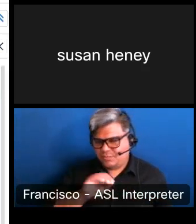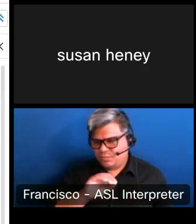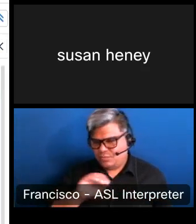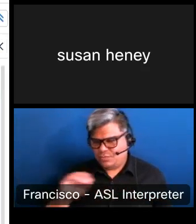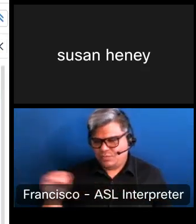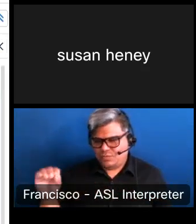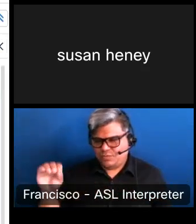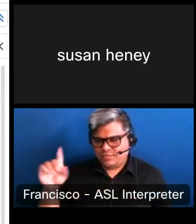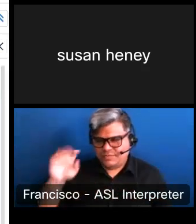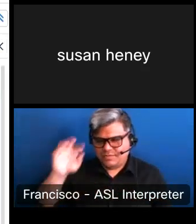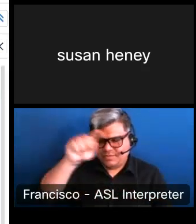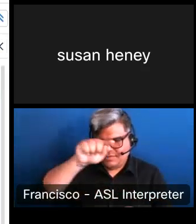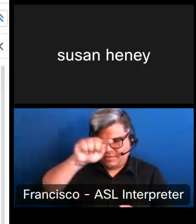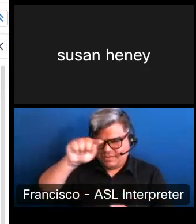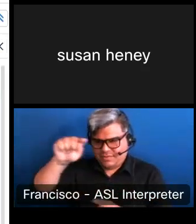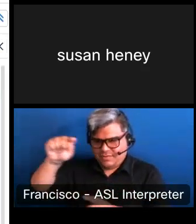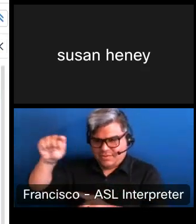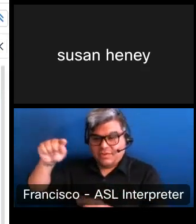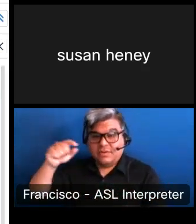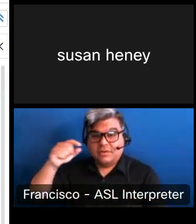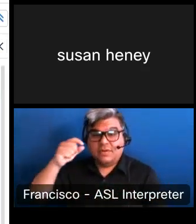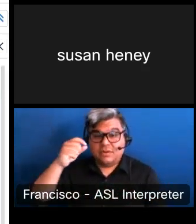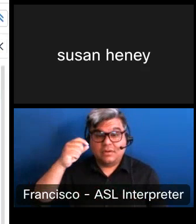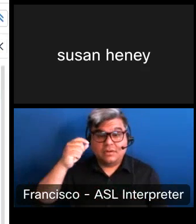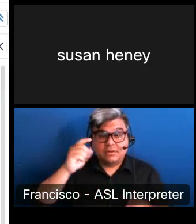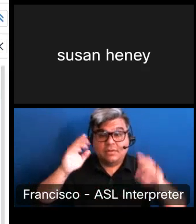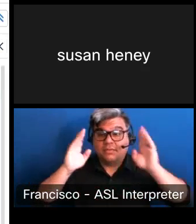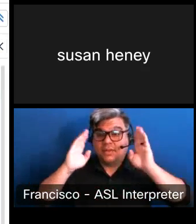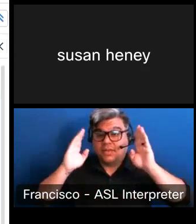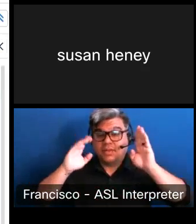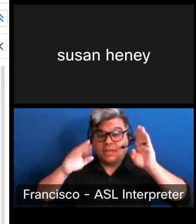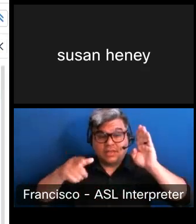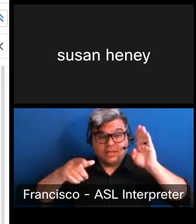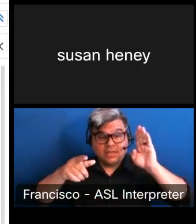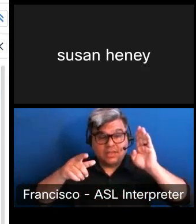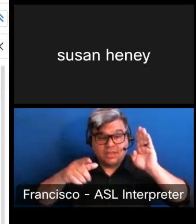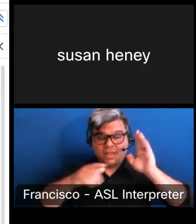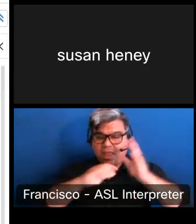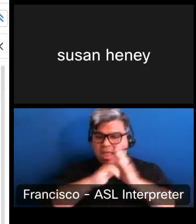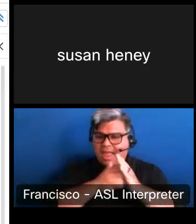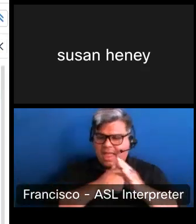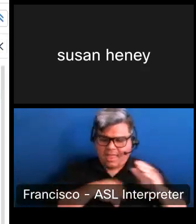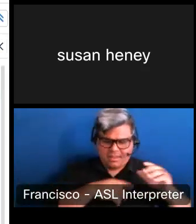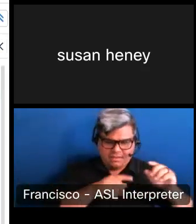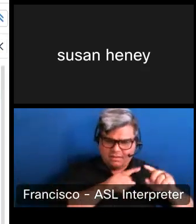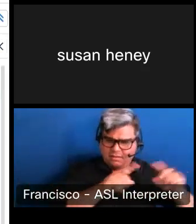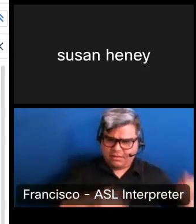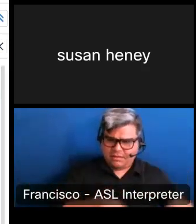like for you to pay attention to the legend, and how the numbers in the legend are going to change,